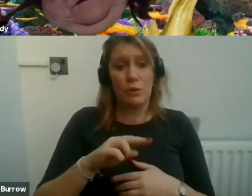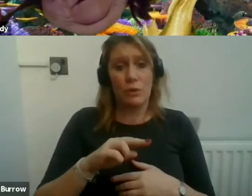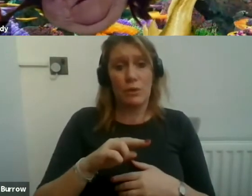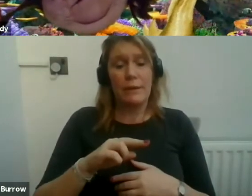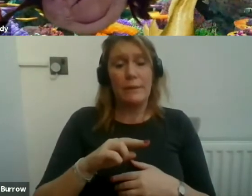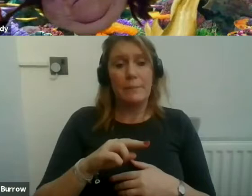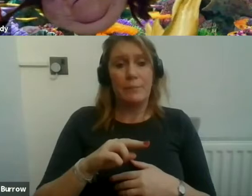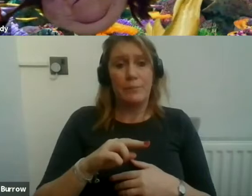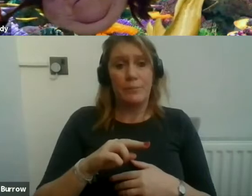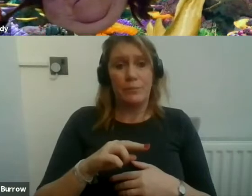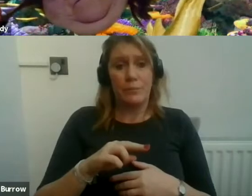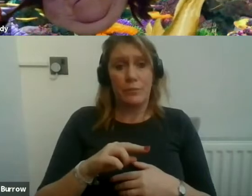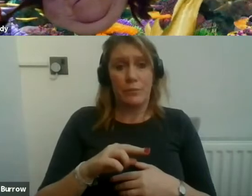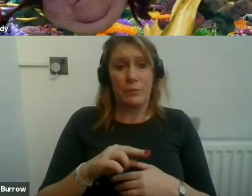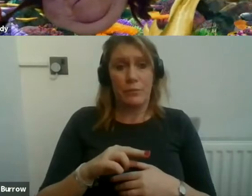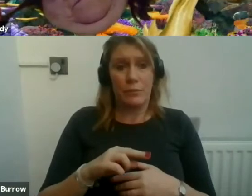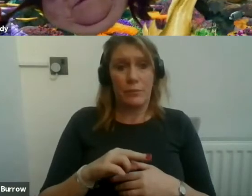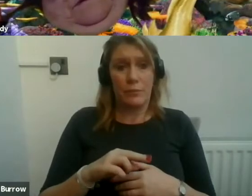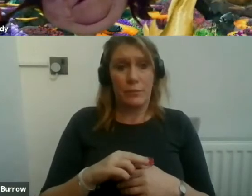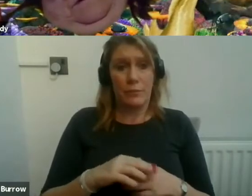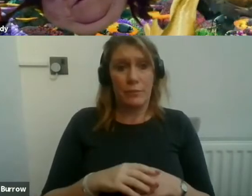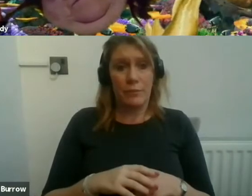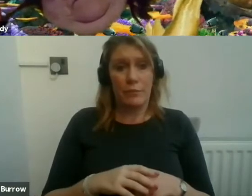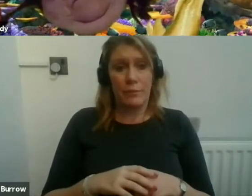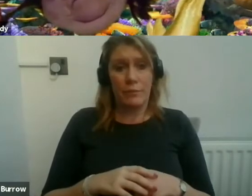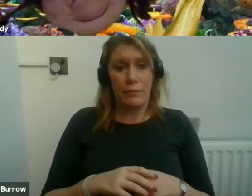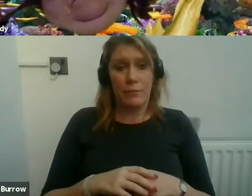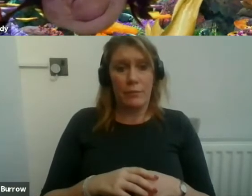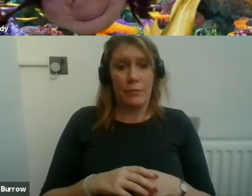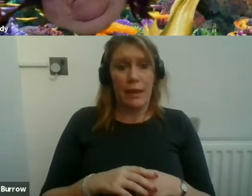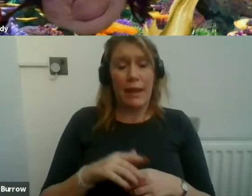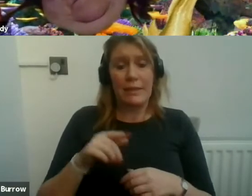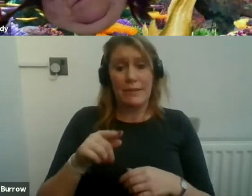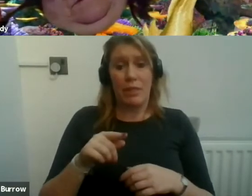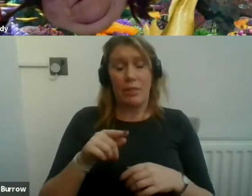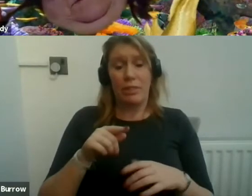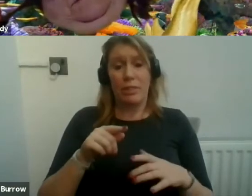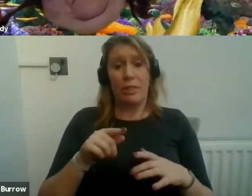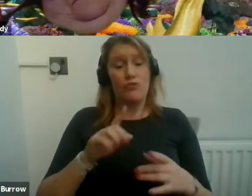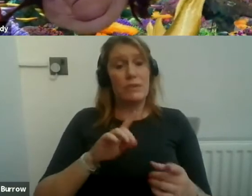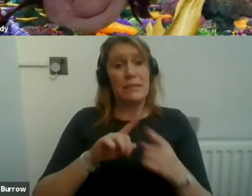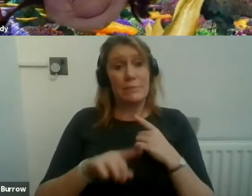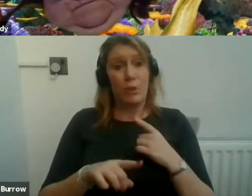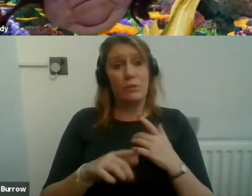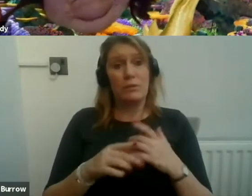a phenomenal response and record of 2020.